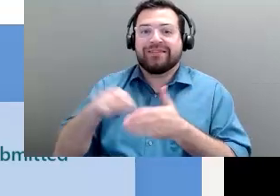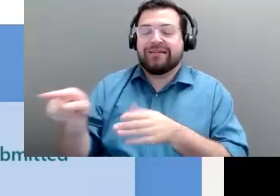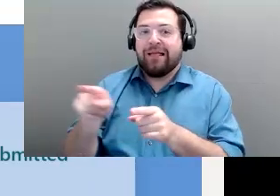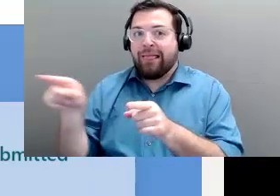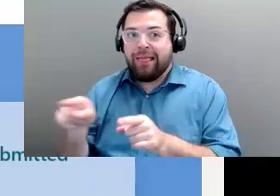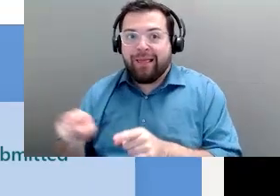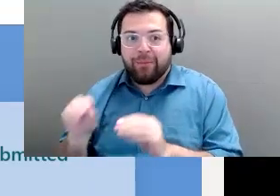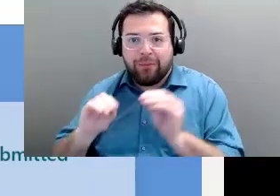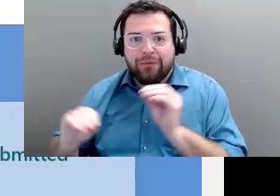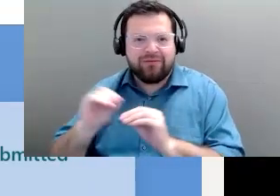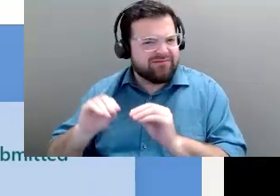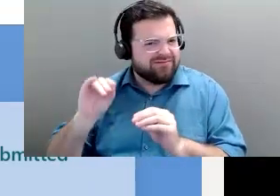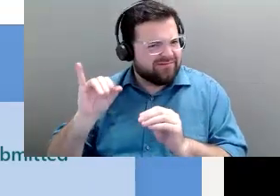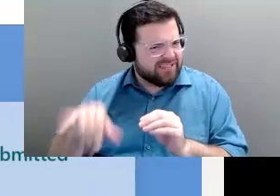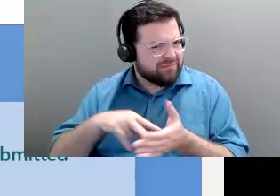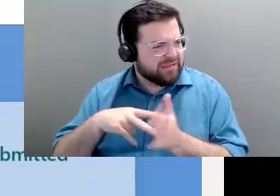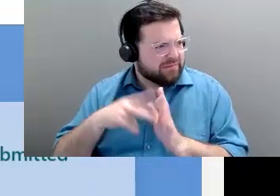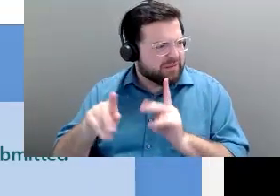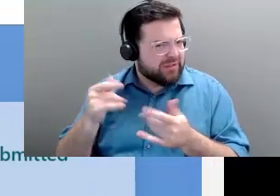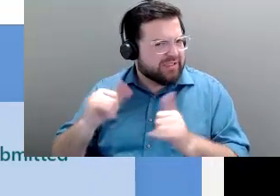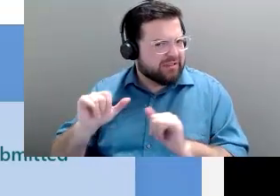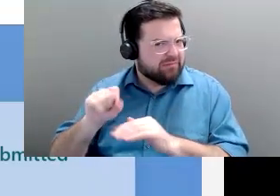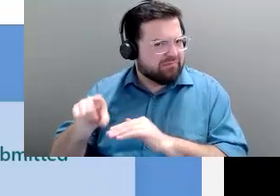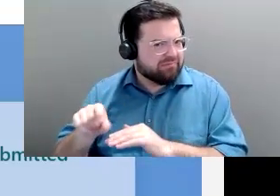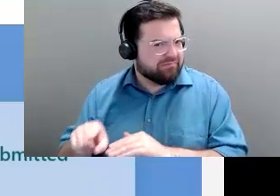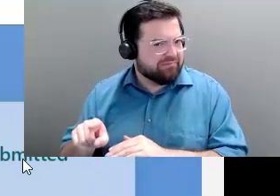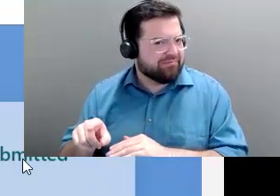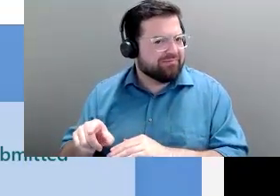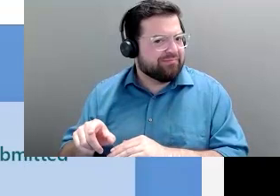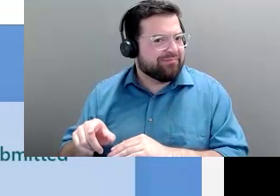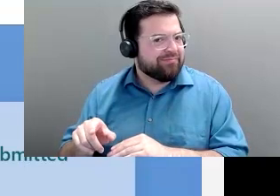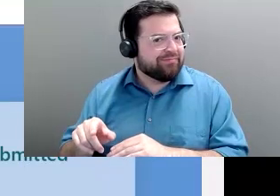So. I mean, people are submitting them when they. When it moves.